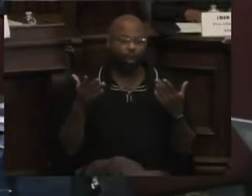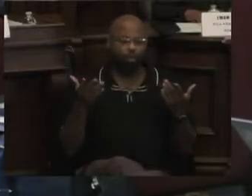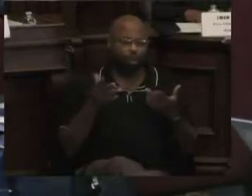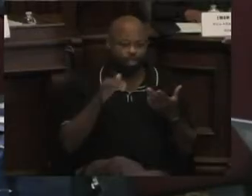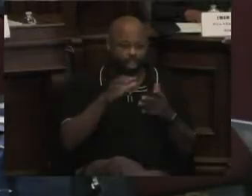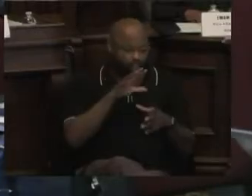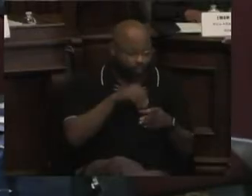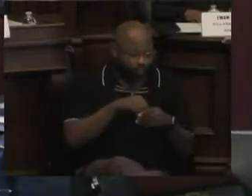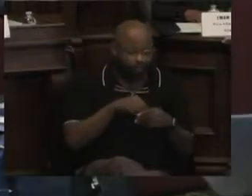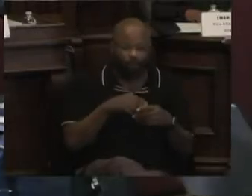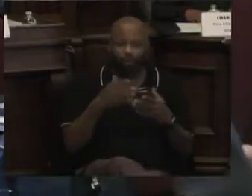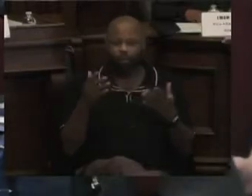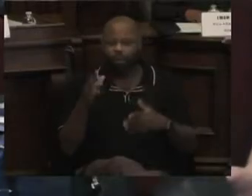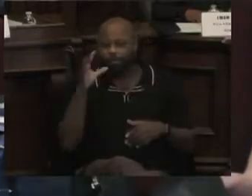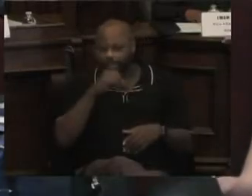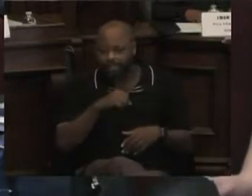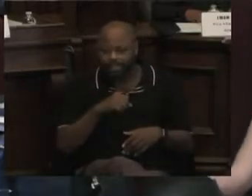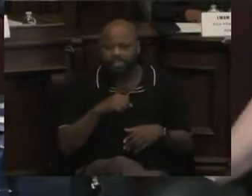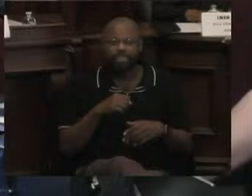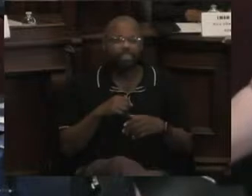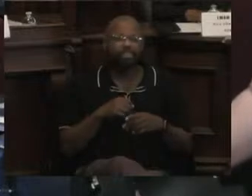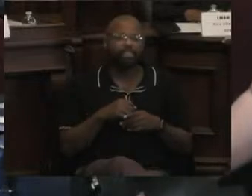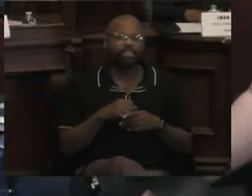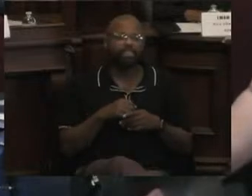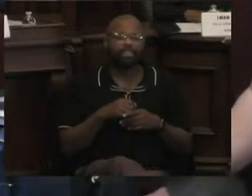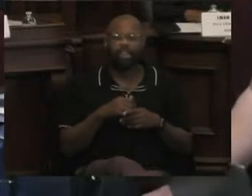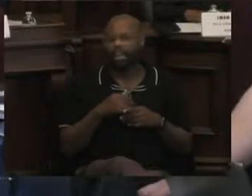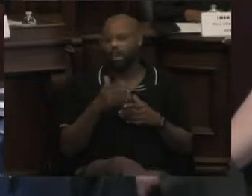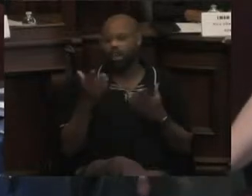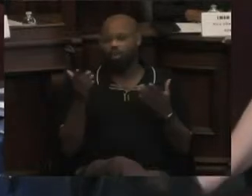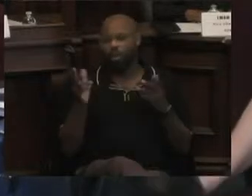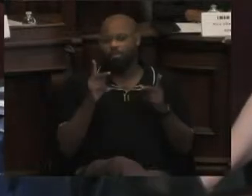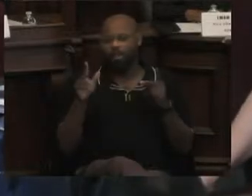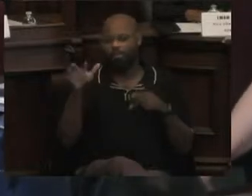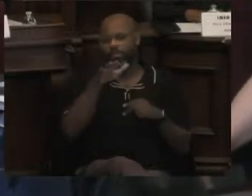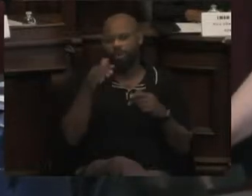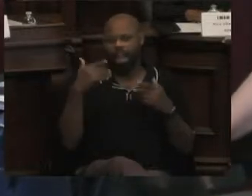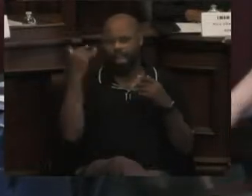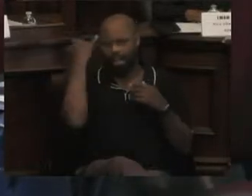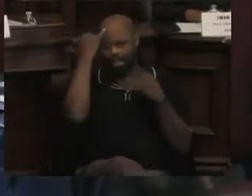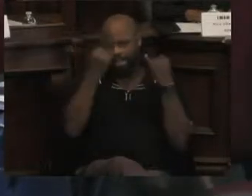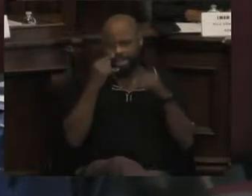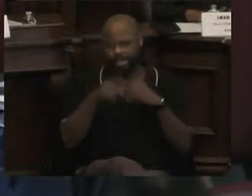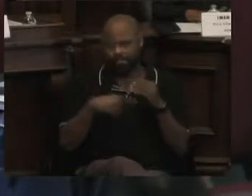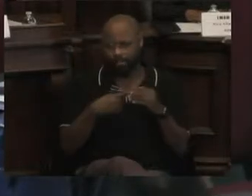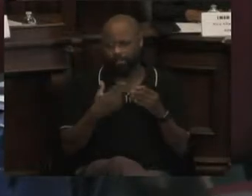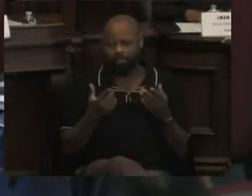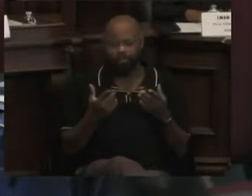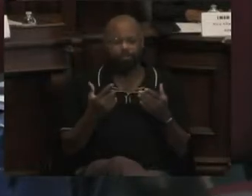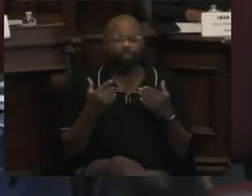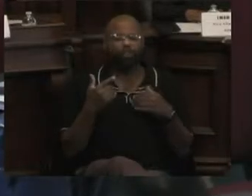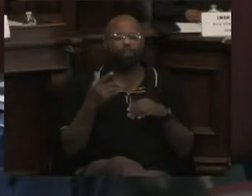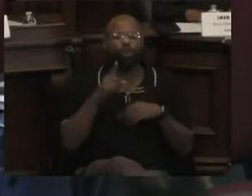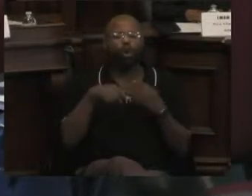feedback from the people of Rochester on what it included,